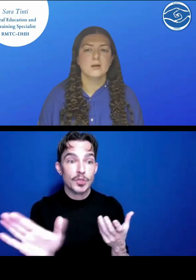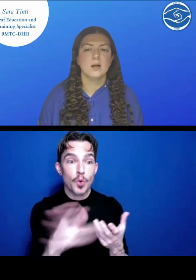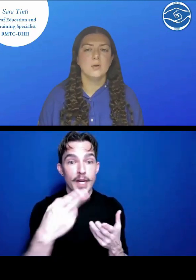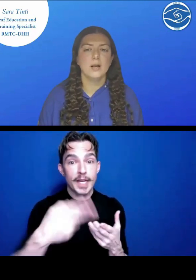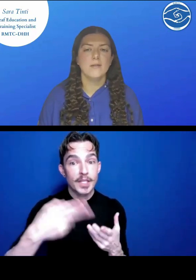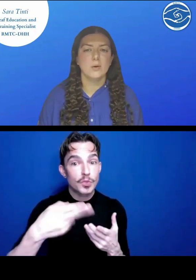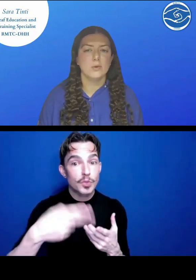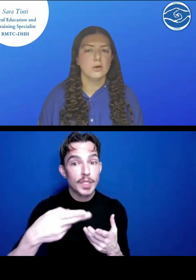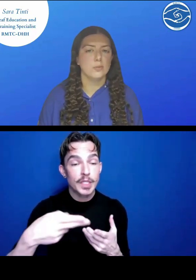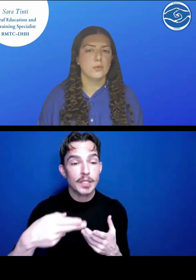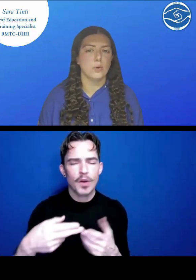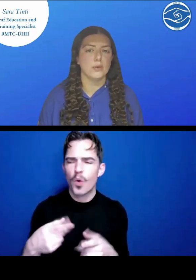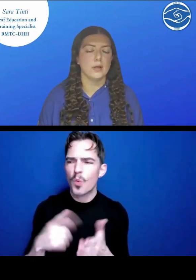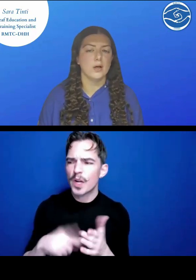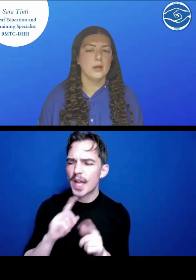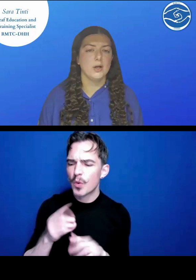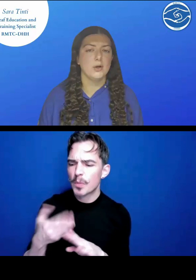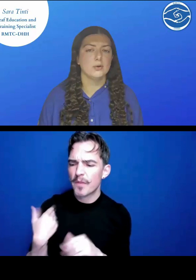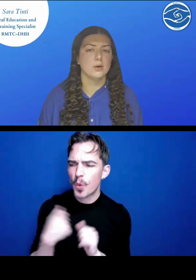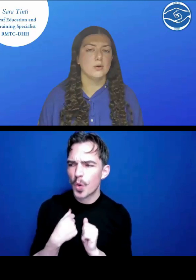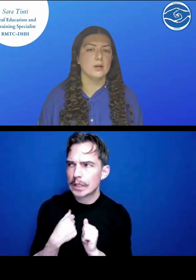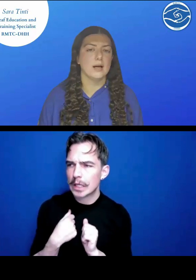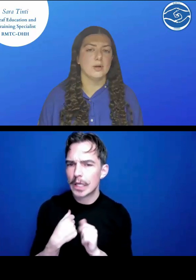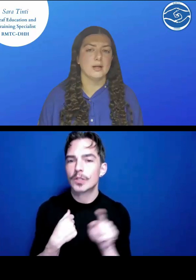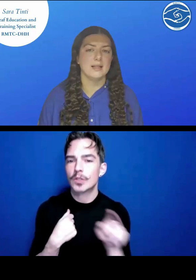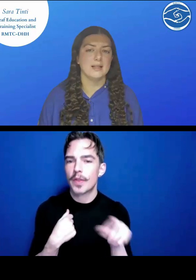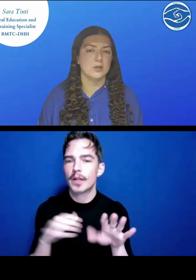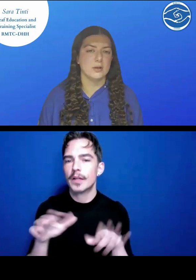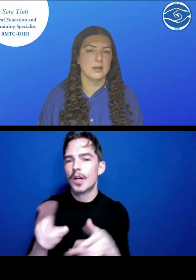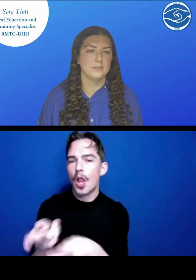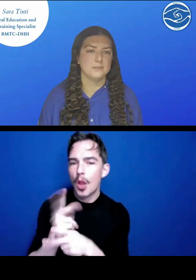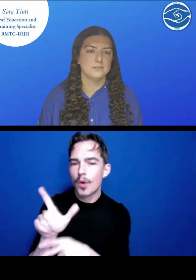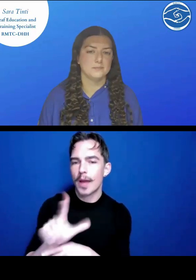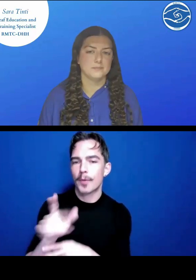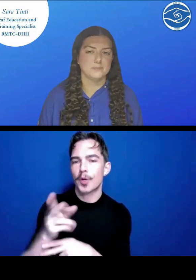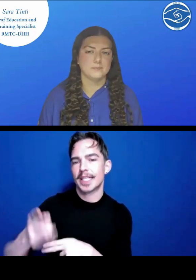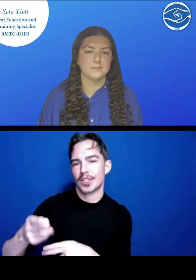so oh, what have I ordered before? You can go here to your loan library history.